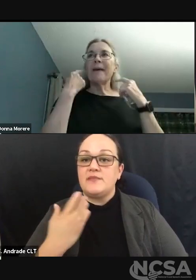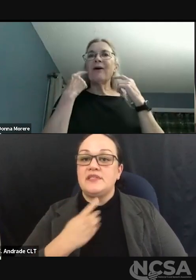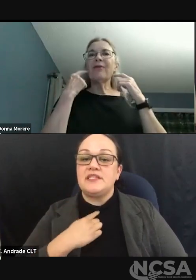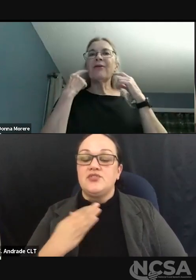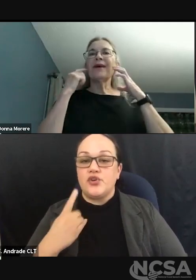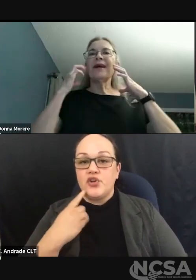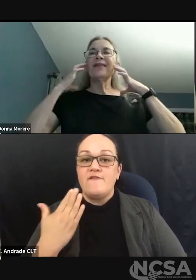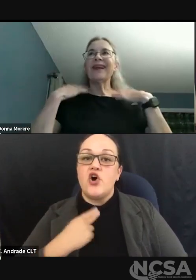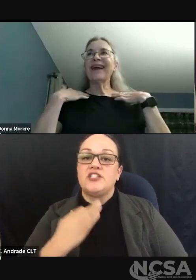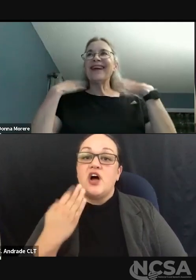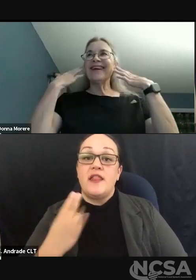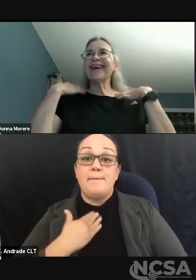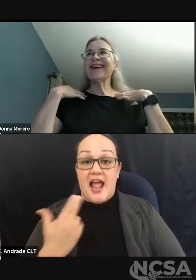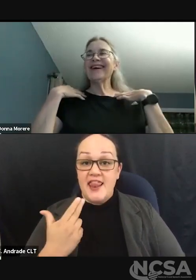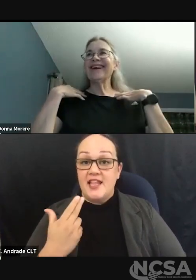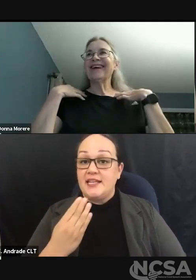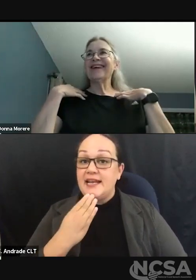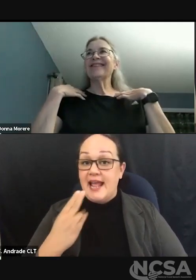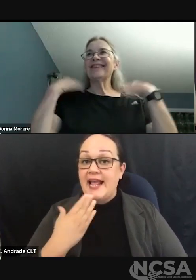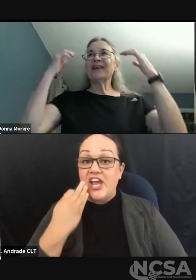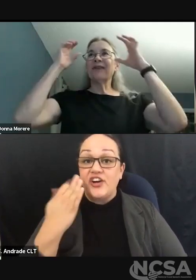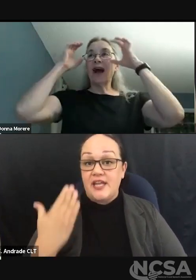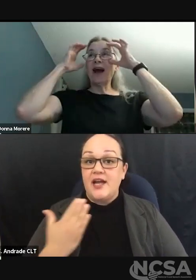the mouth and the neck area instead of the eyes.